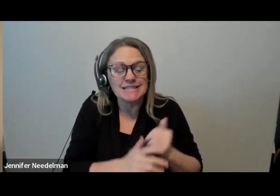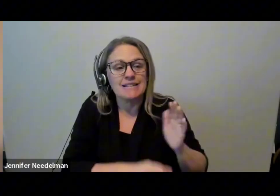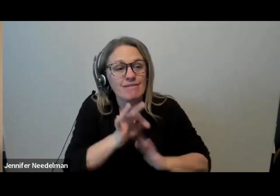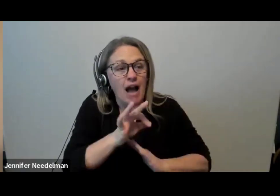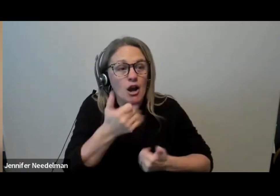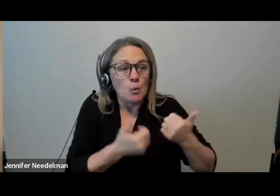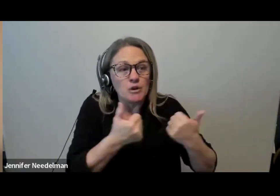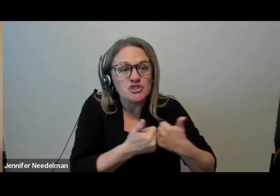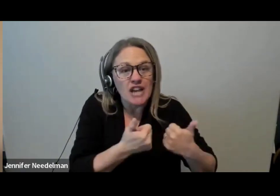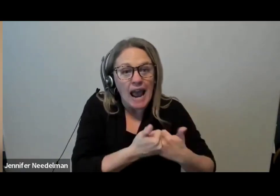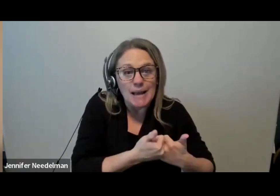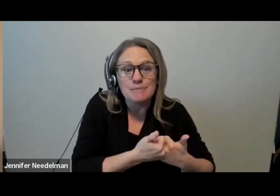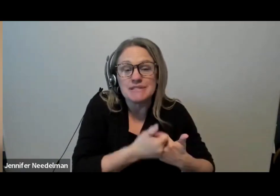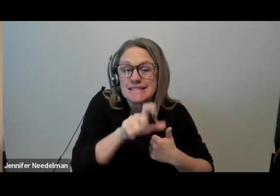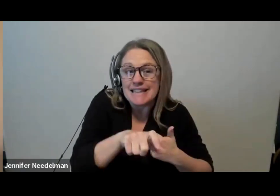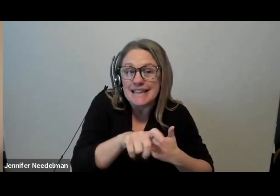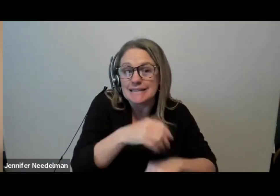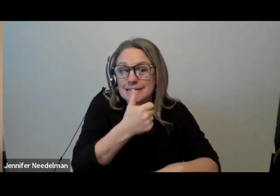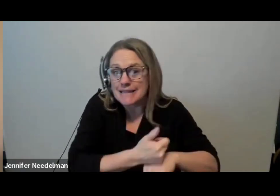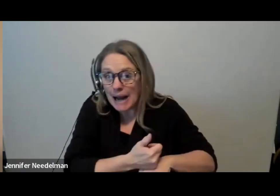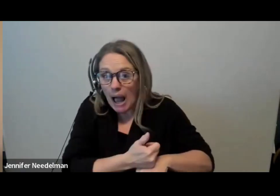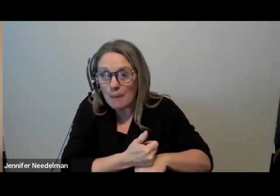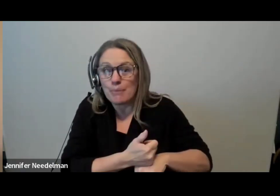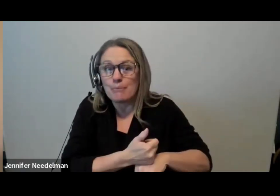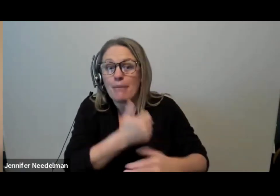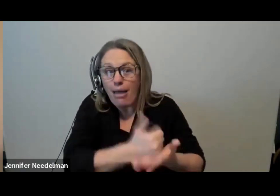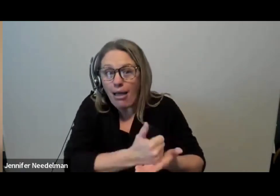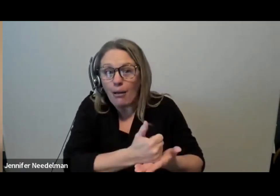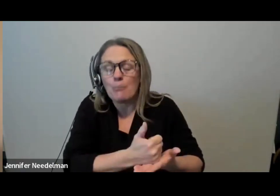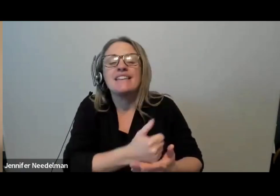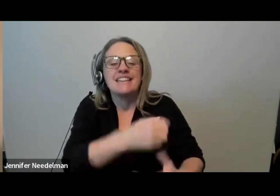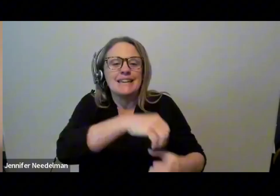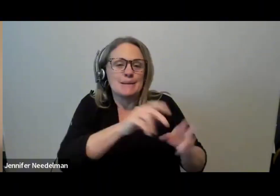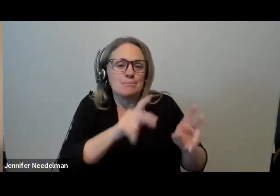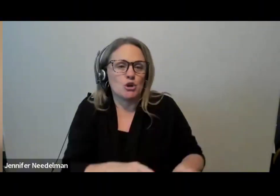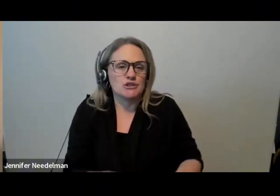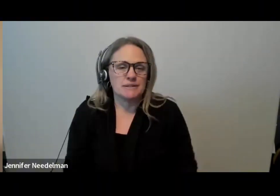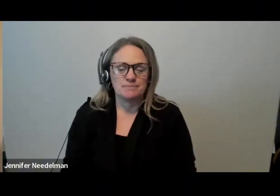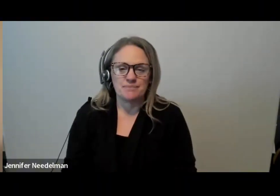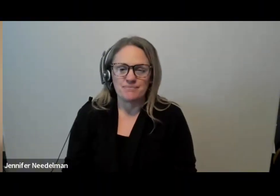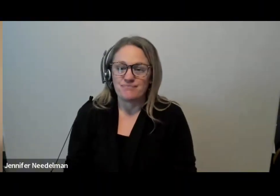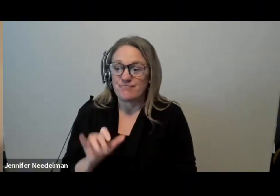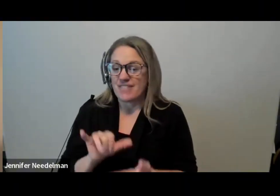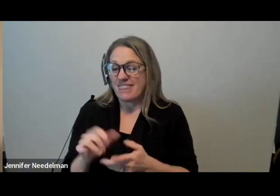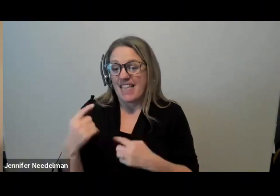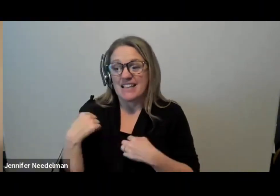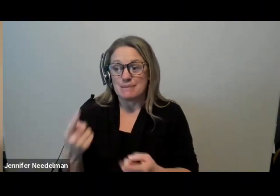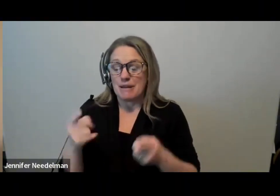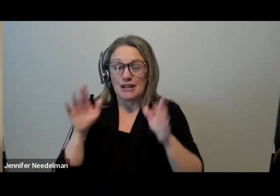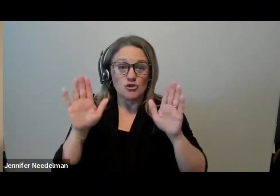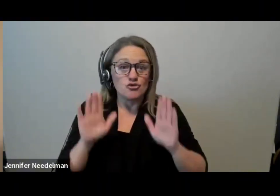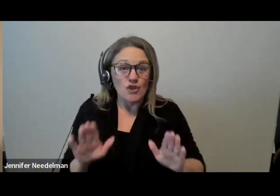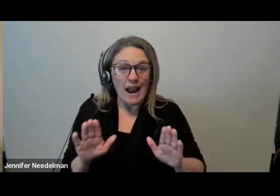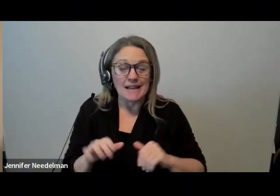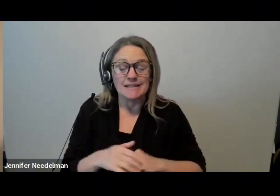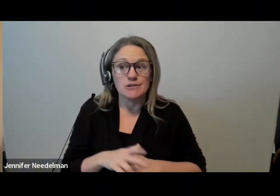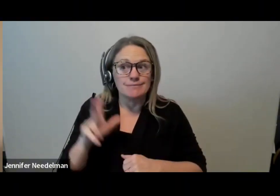for them, and then help them get set up with those games in person. And that's just been incredible in terms of hearing feedback